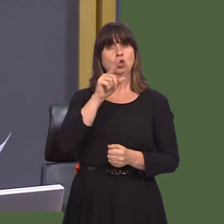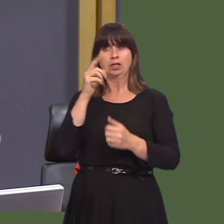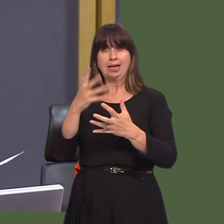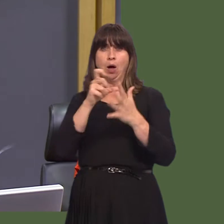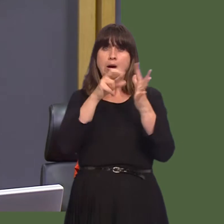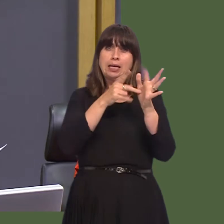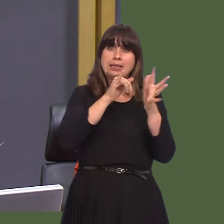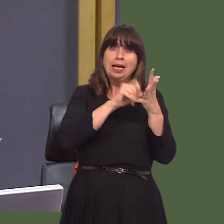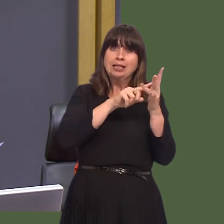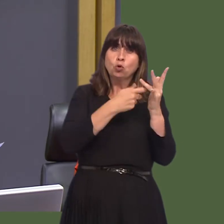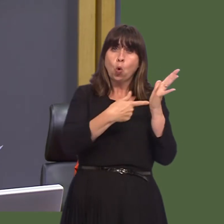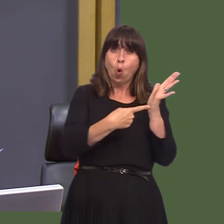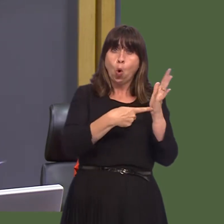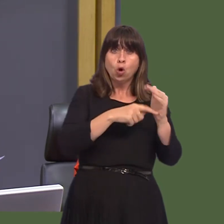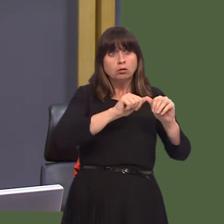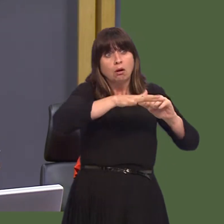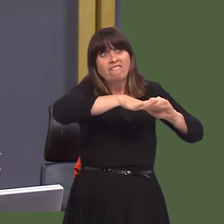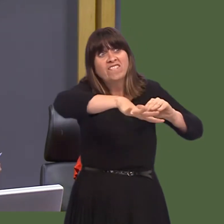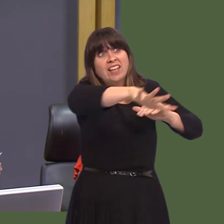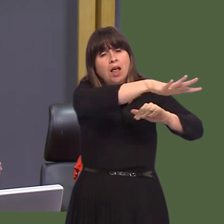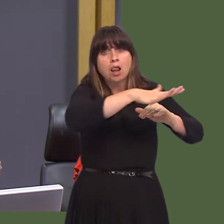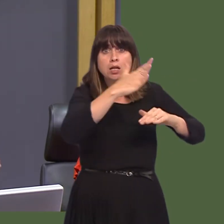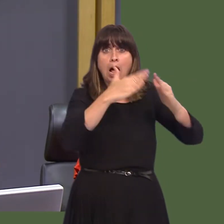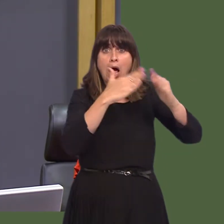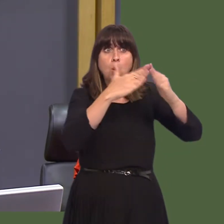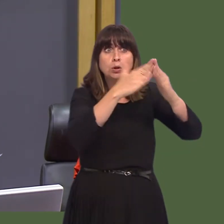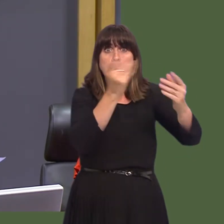also be built on unless we can stop it.